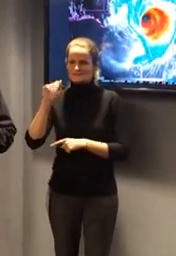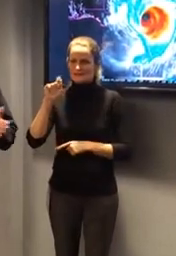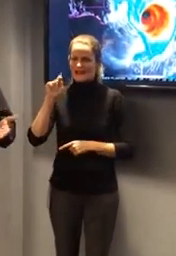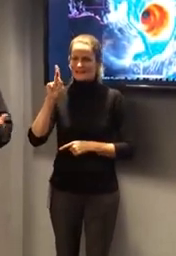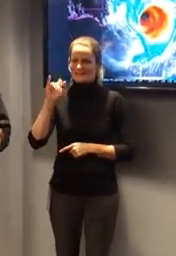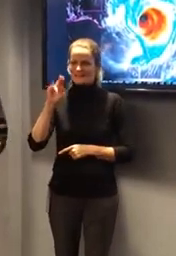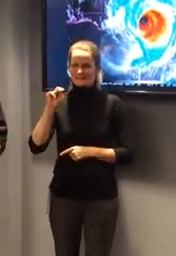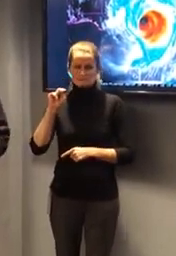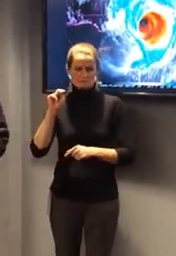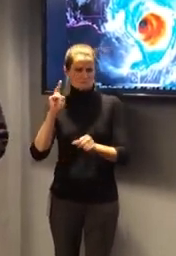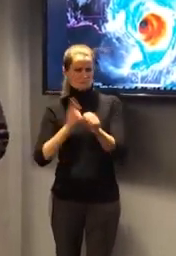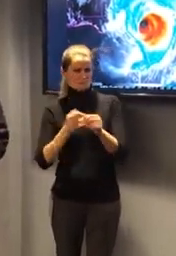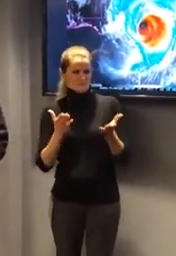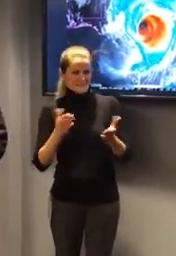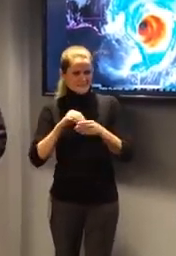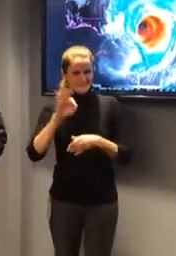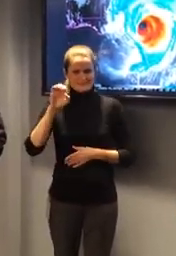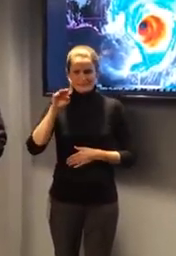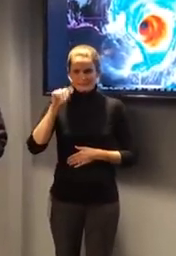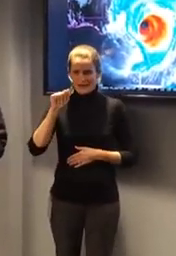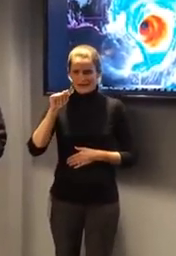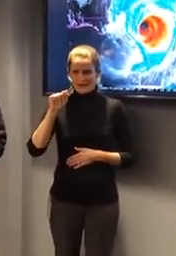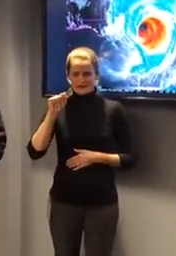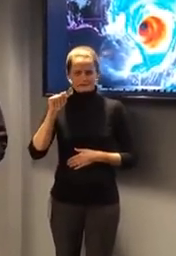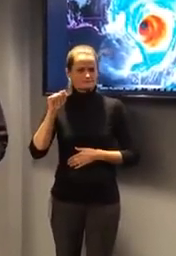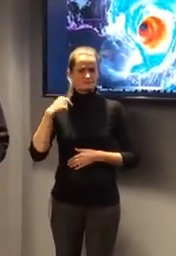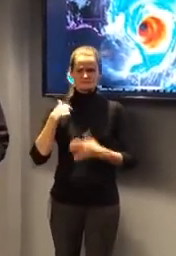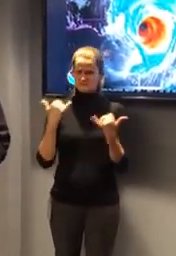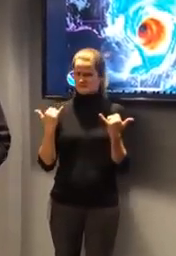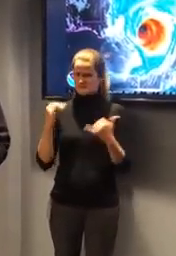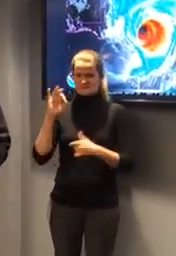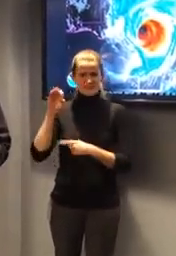we are very closely monitoring Hurricane Matthew and the impacts from it.